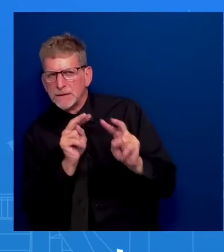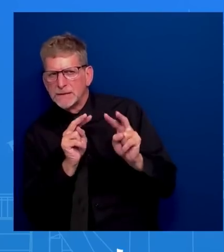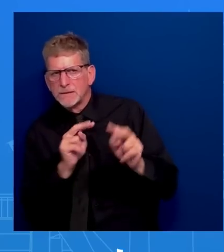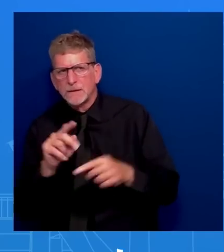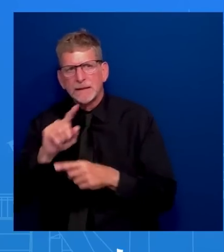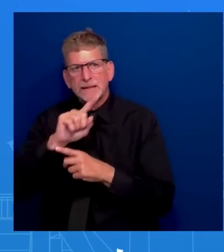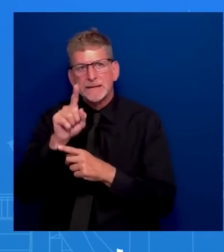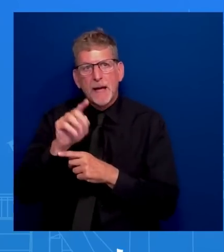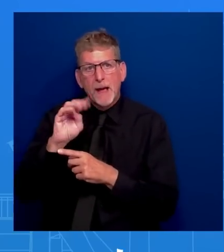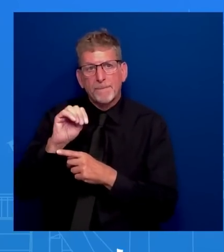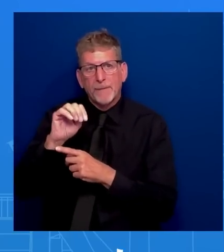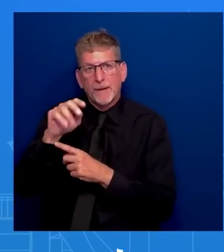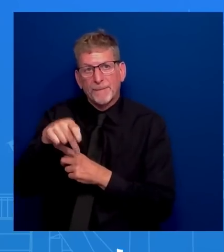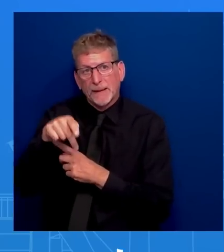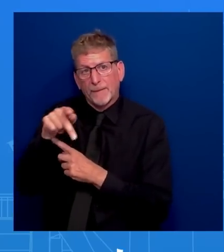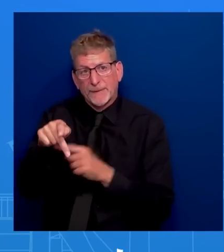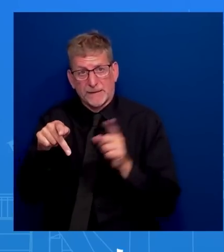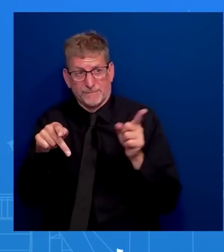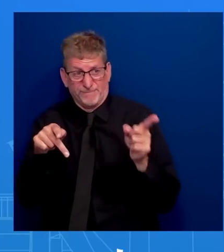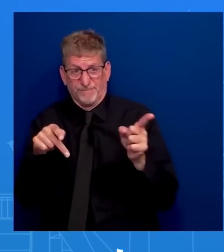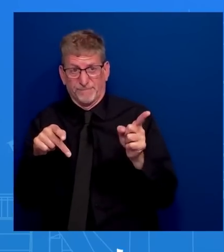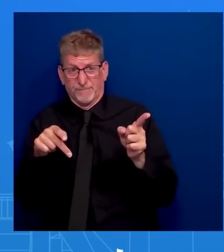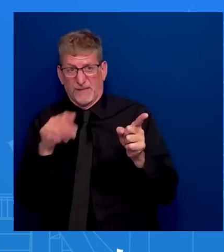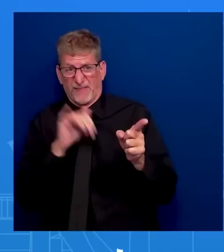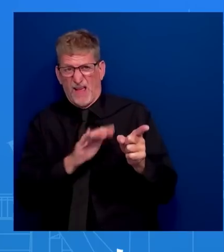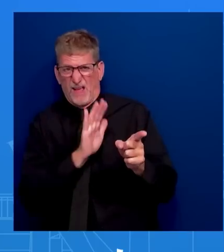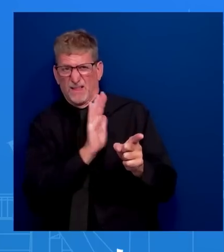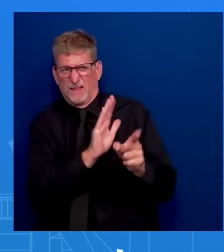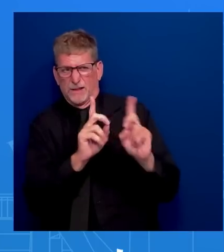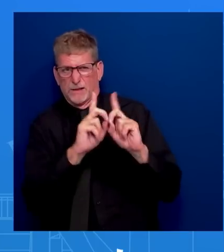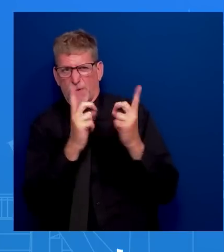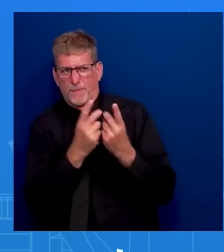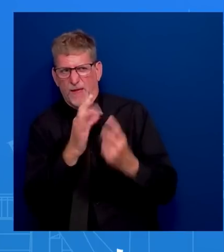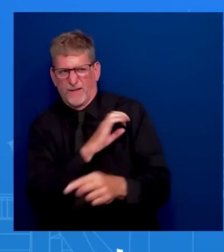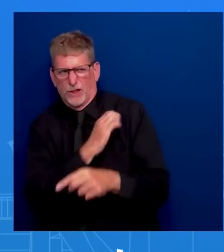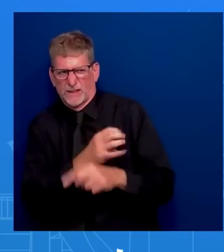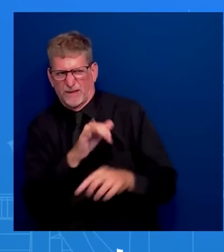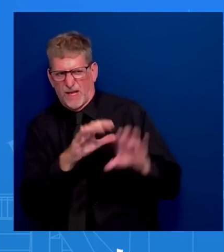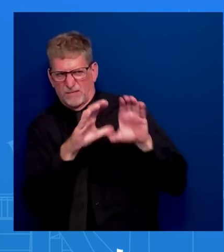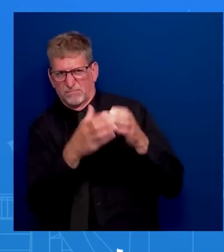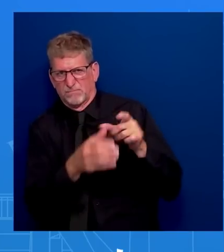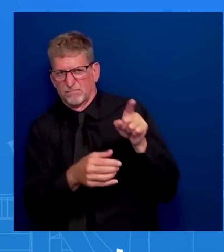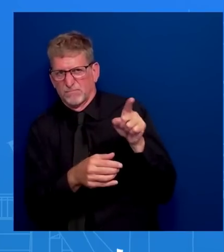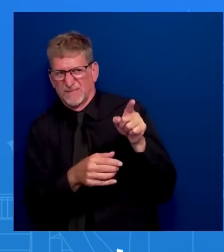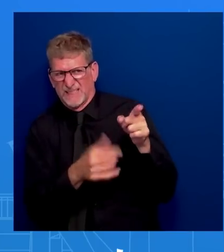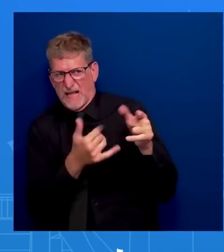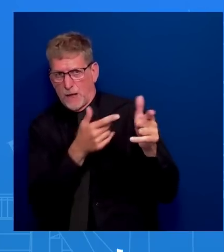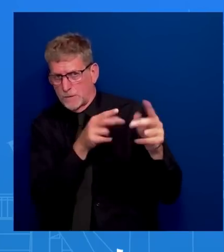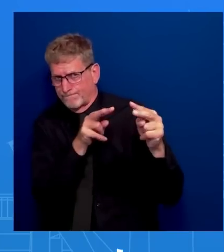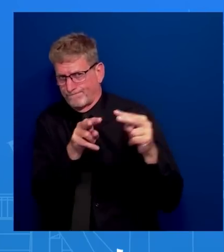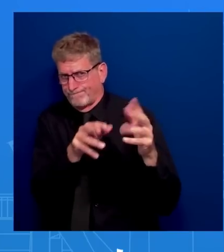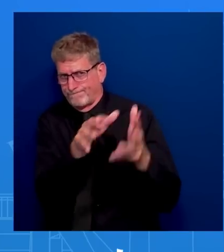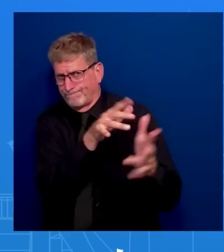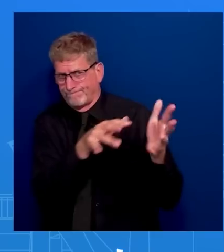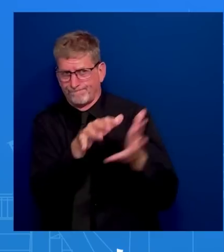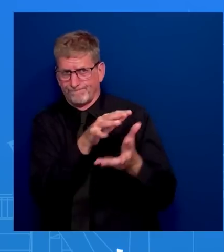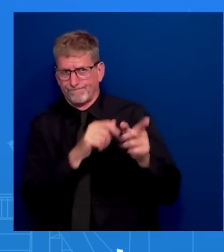report that radiation sensors are continuing to provide data. And -- and thankfully, we have seen no indications